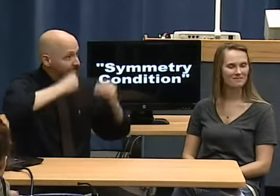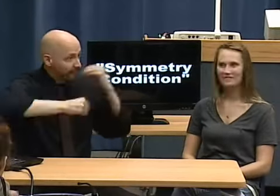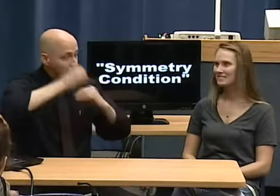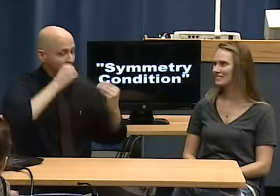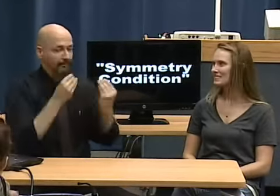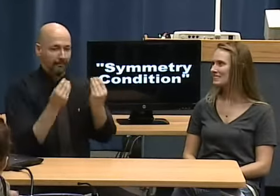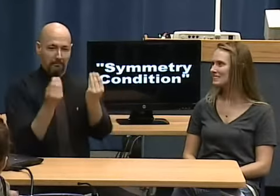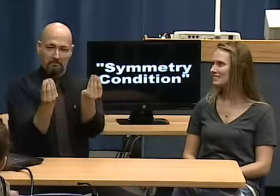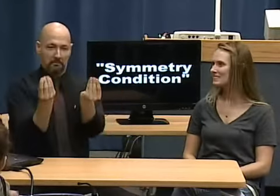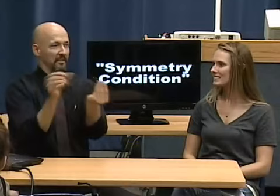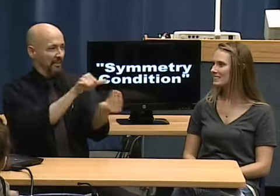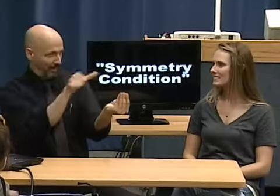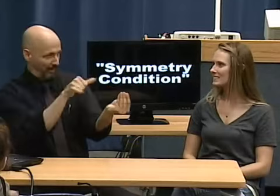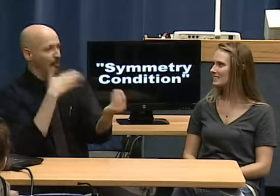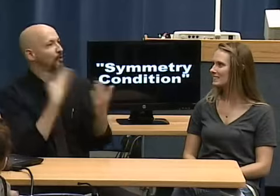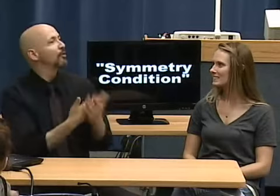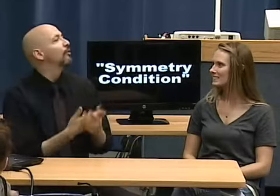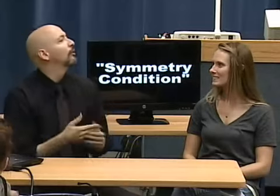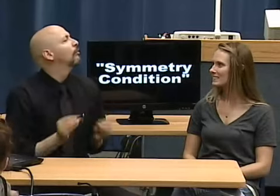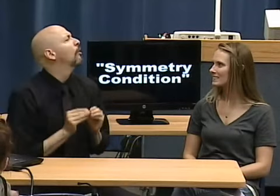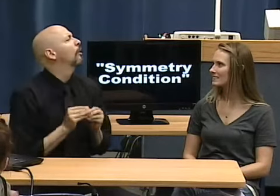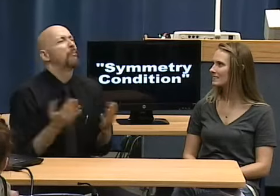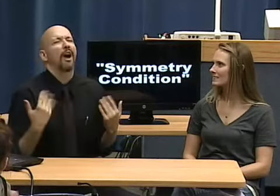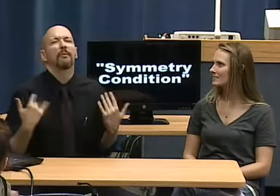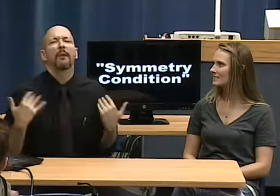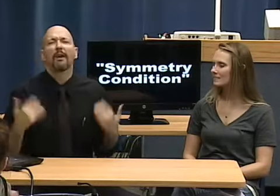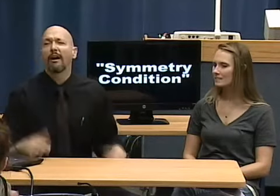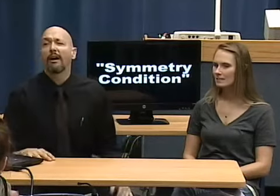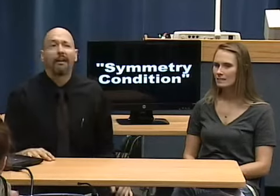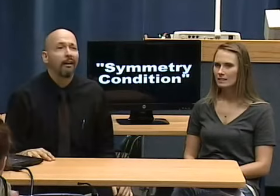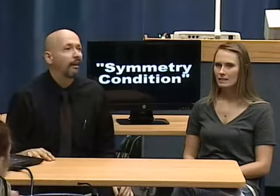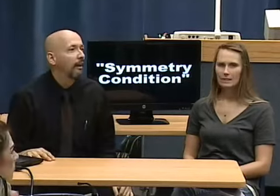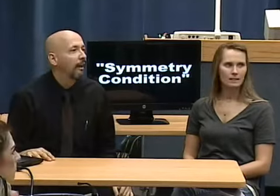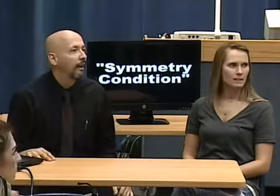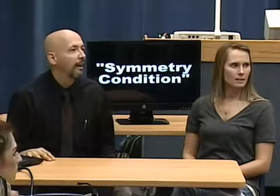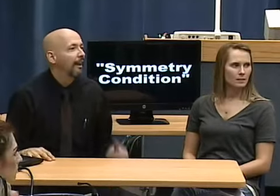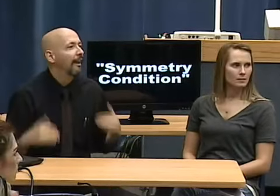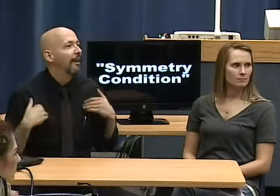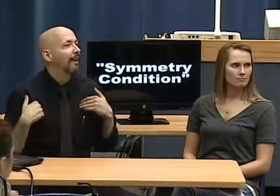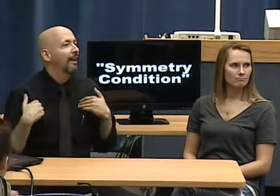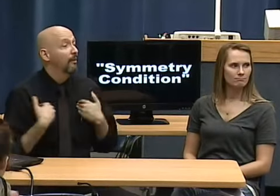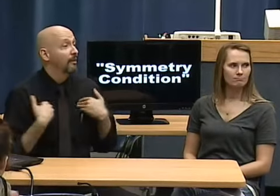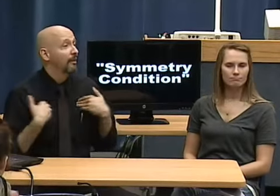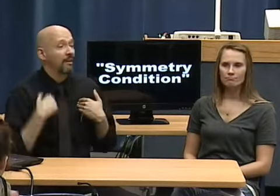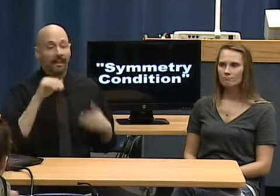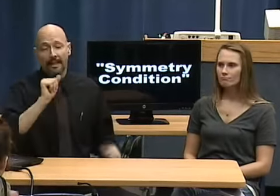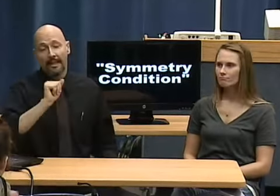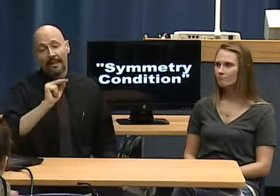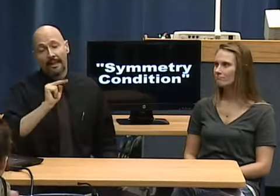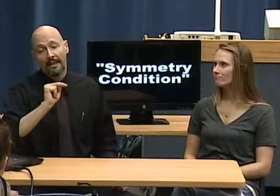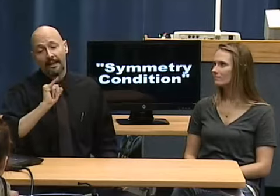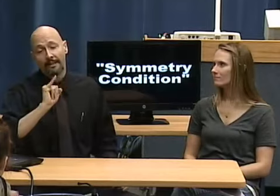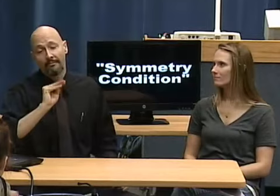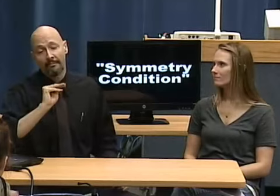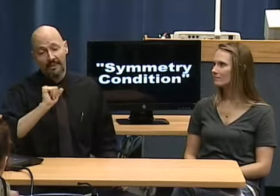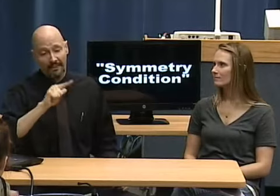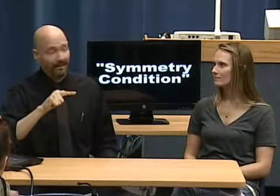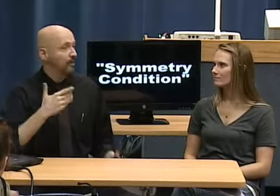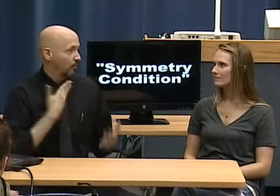Feast. Same. Good. More. Animal. A-N-I-M-A-L